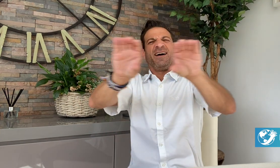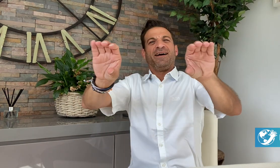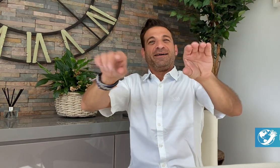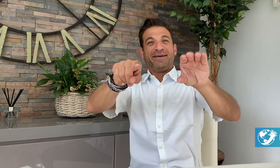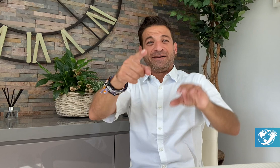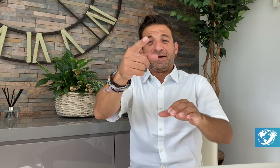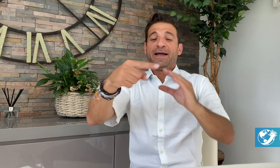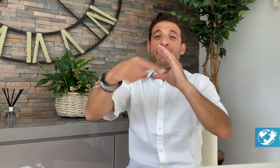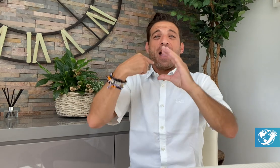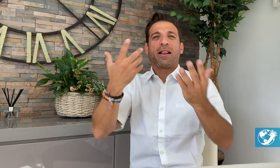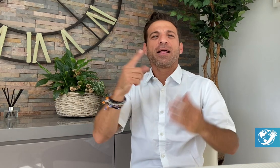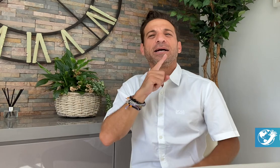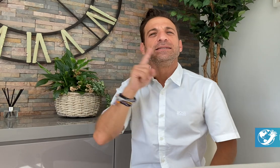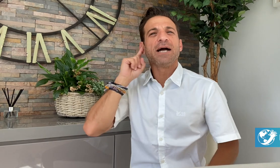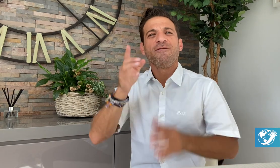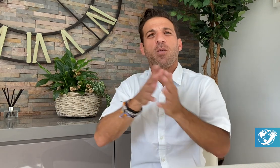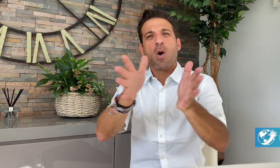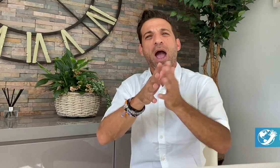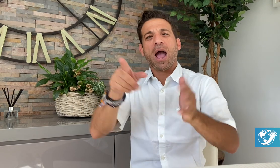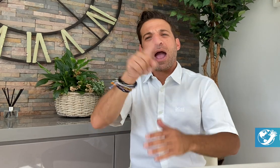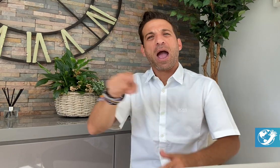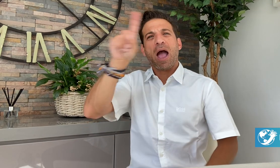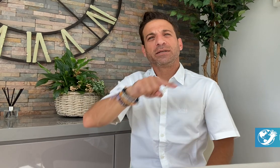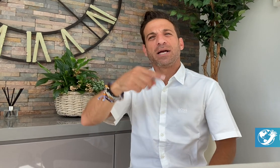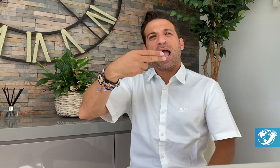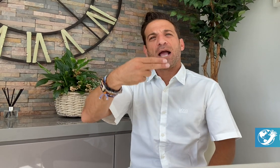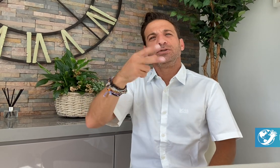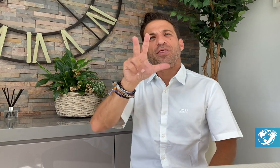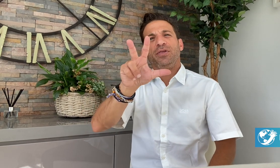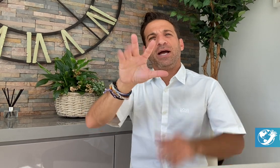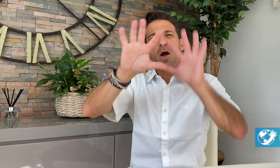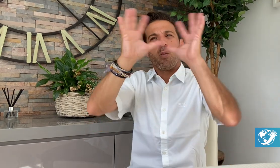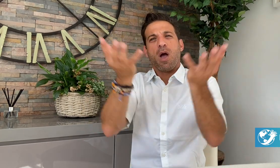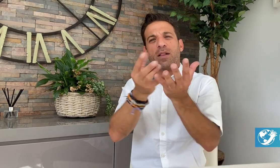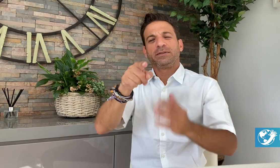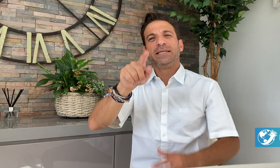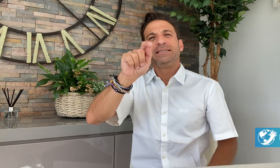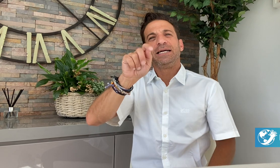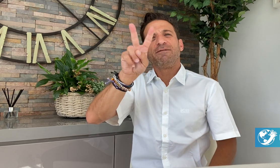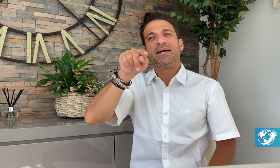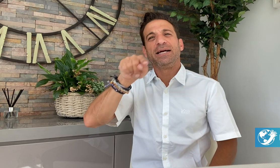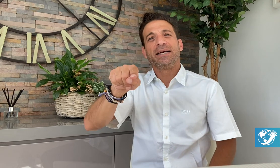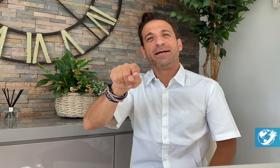in landscape format to deafwire@h3world.tv.